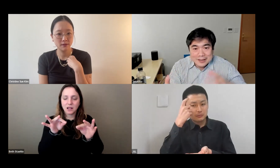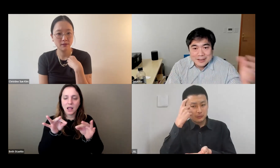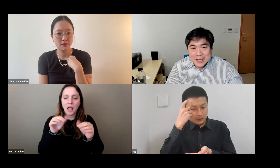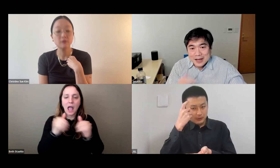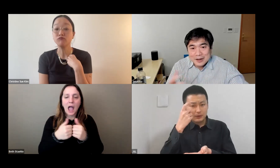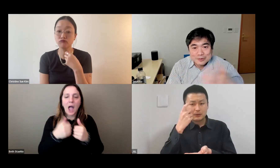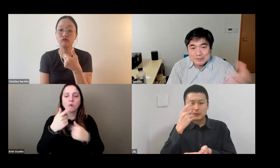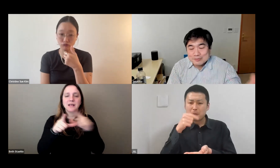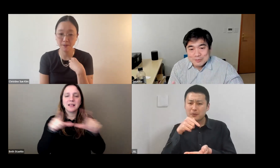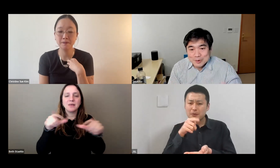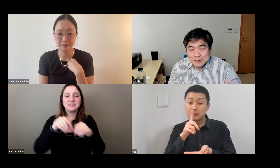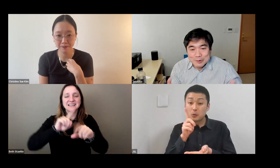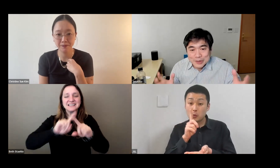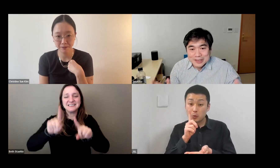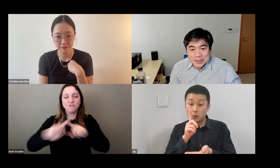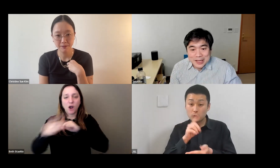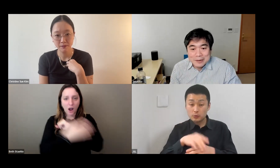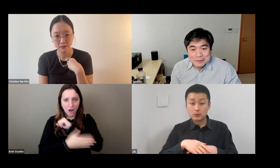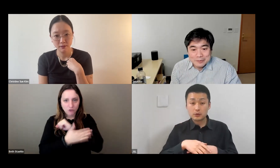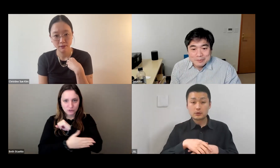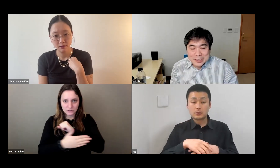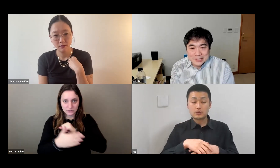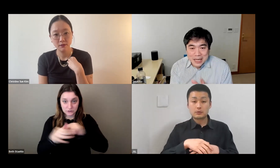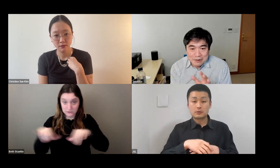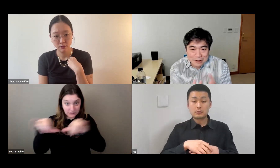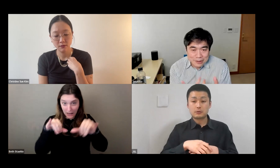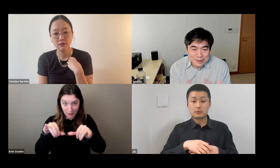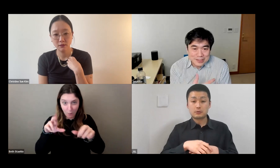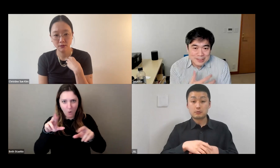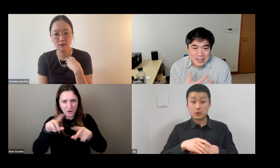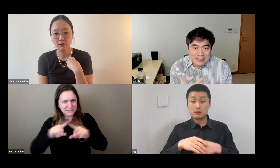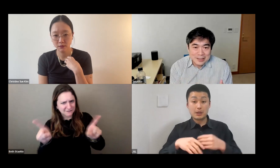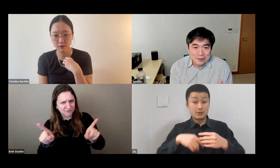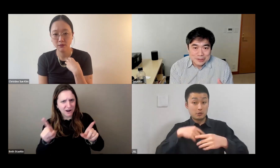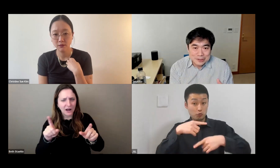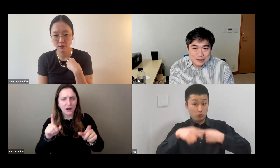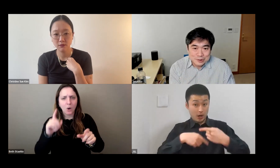and how what that means and how close is sign language